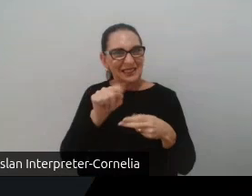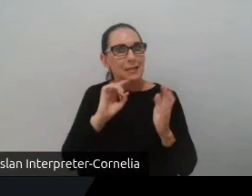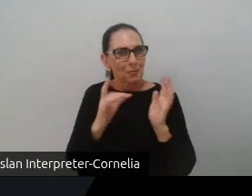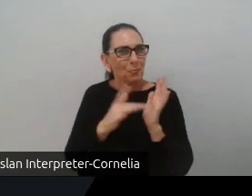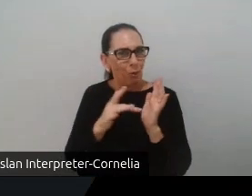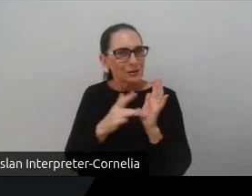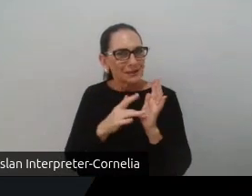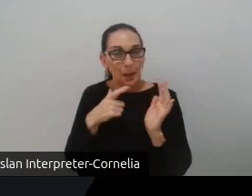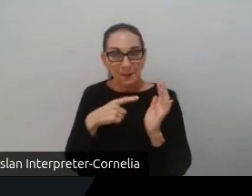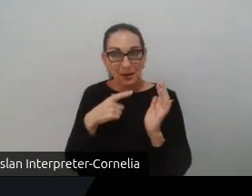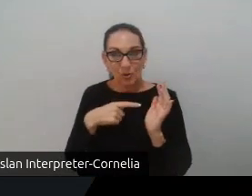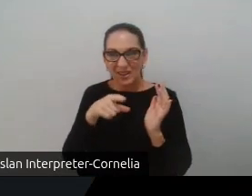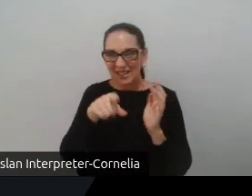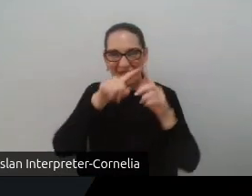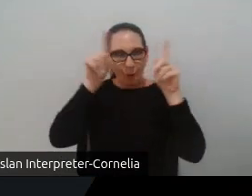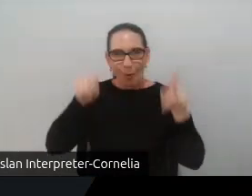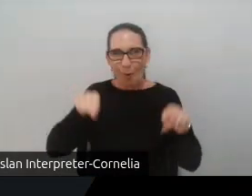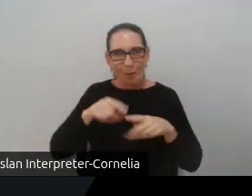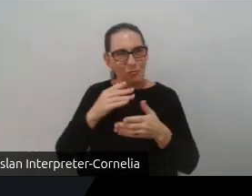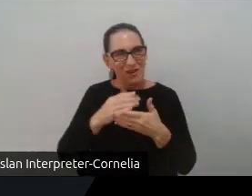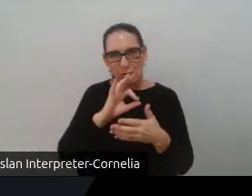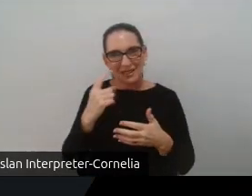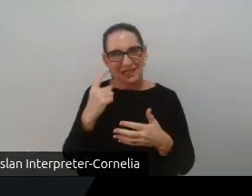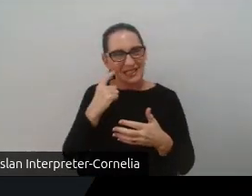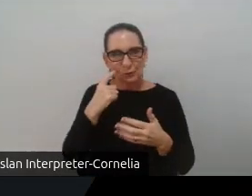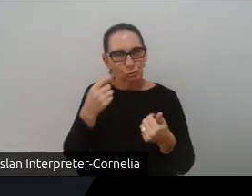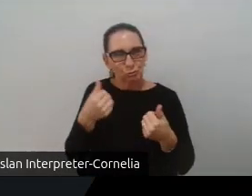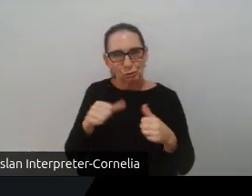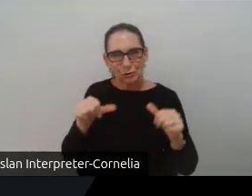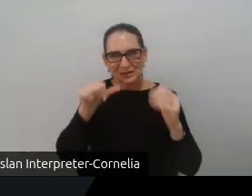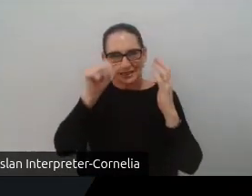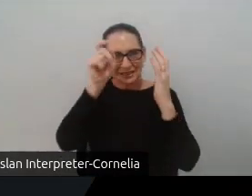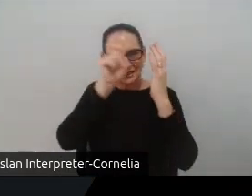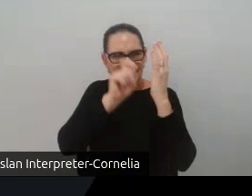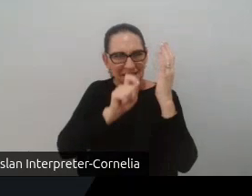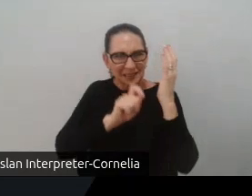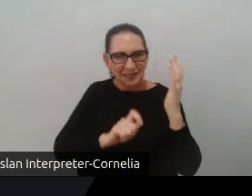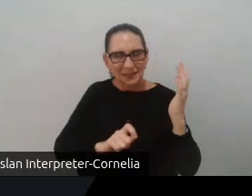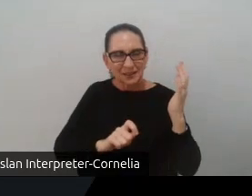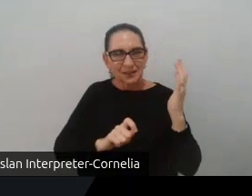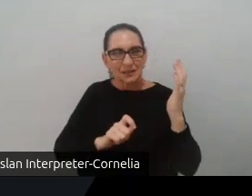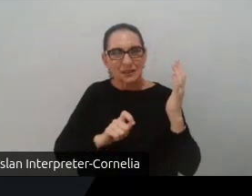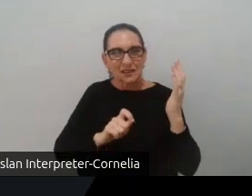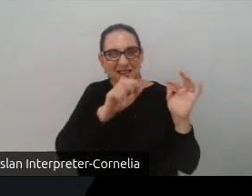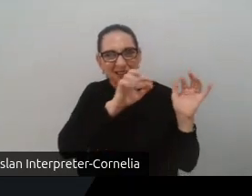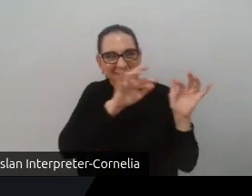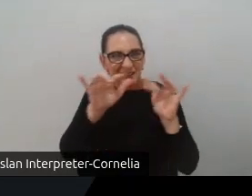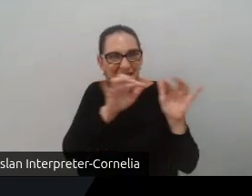form is not very user friendly so you can't always extend the actual spacing here and that makes it